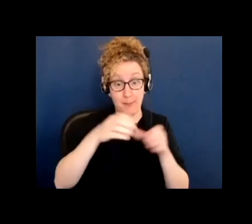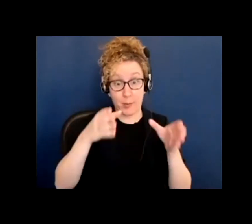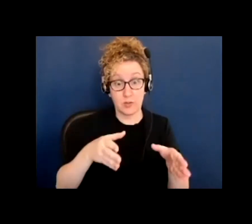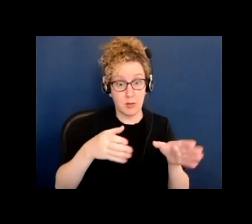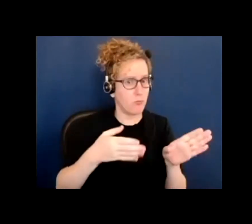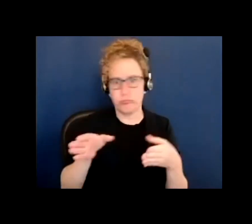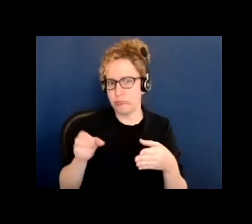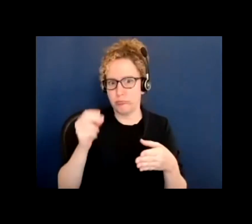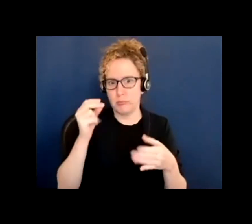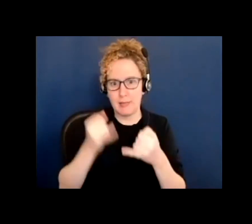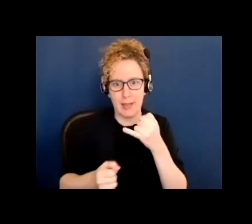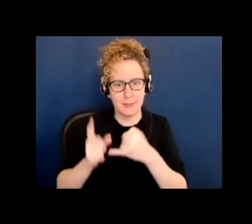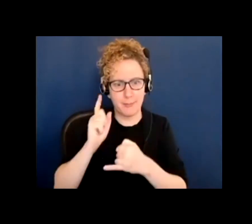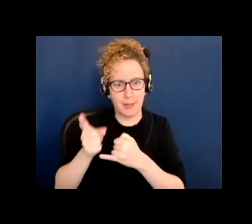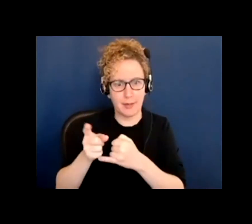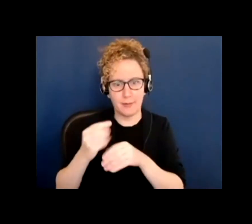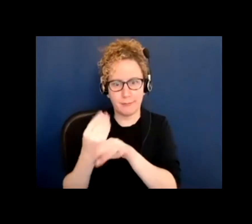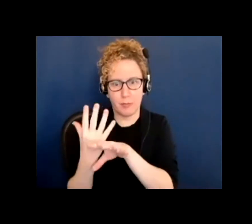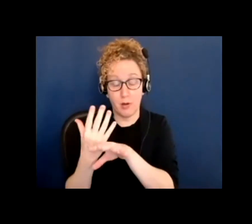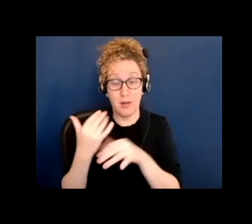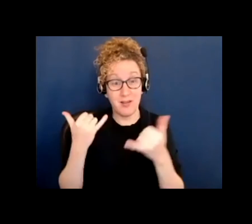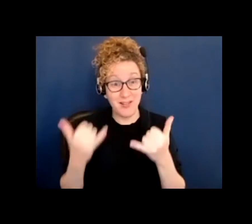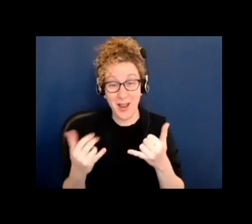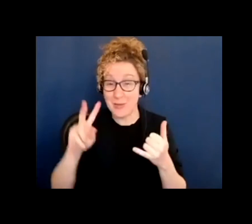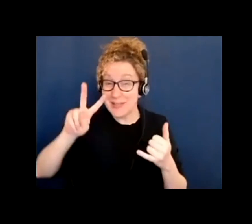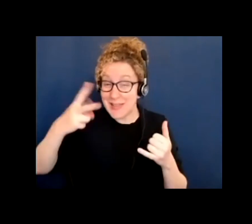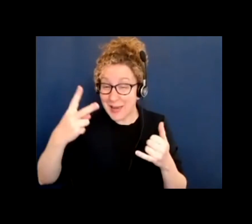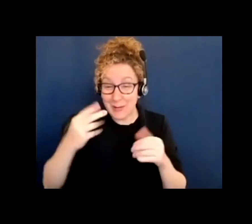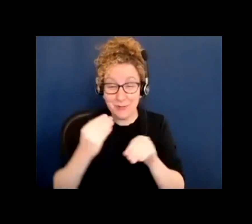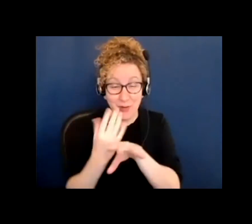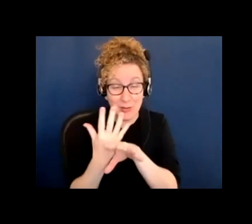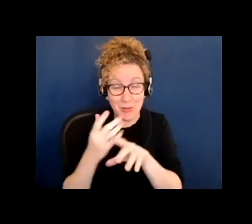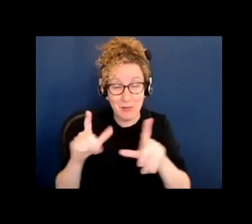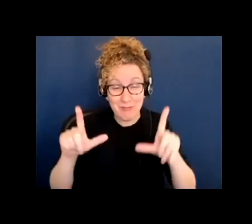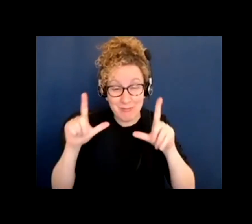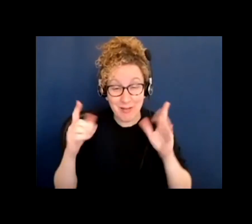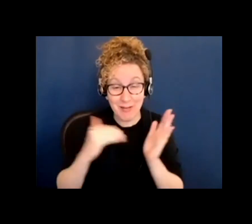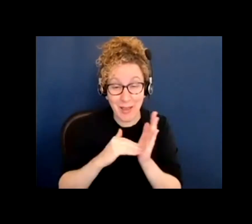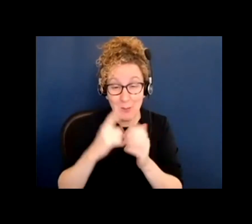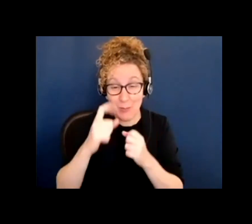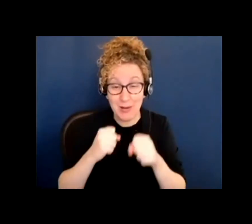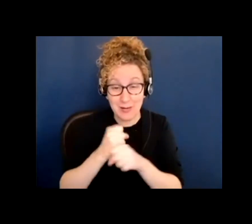we would be planning a second virtual event here a year later and I am grateful and I